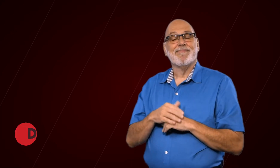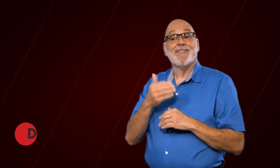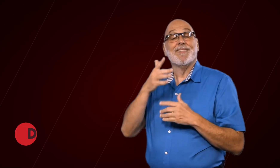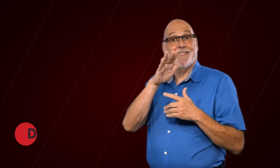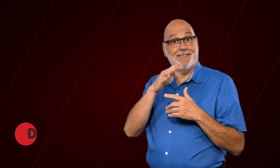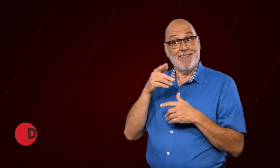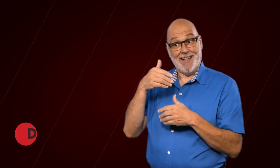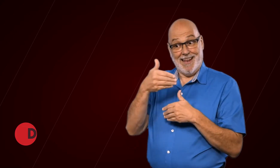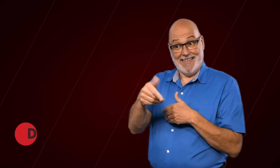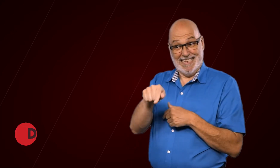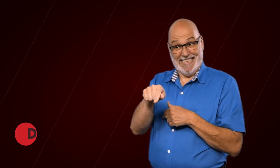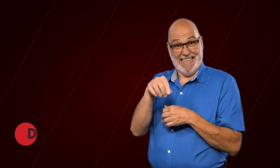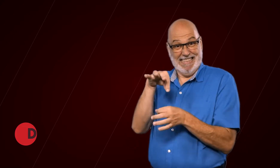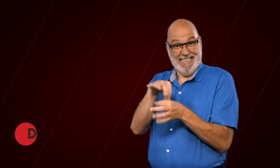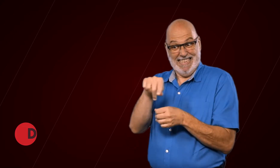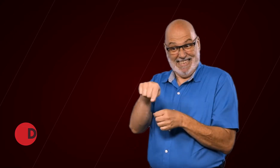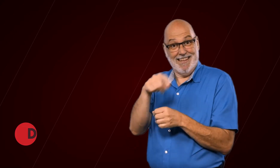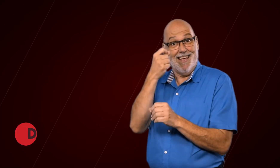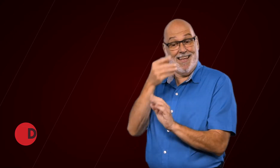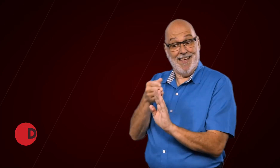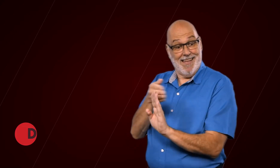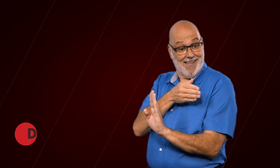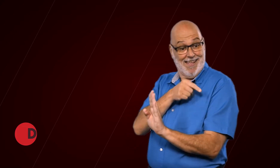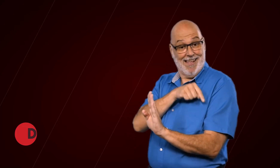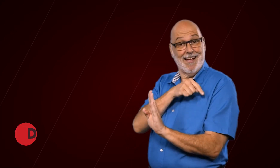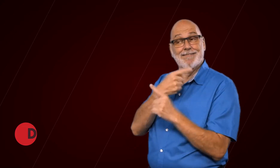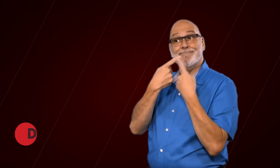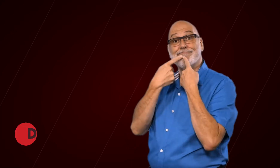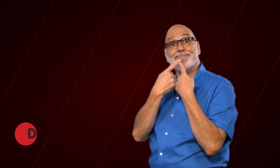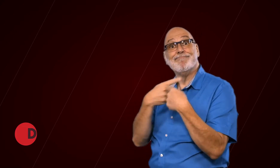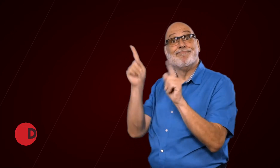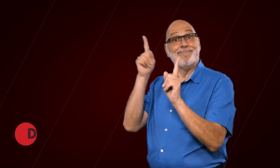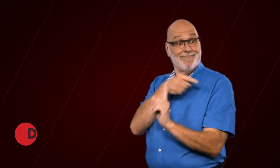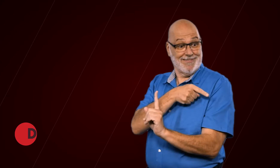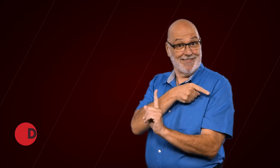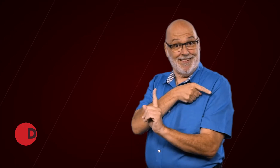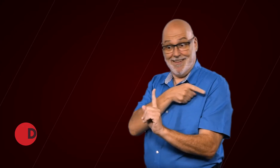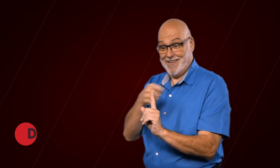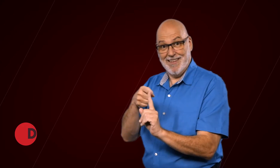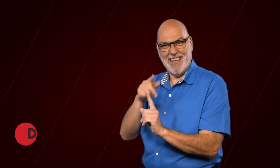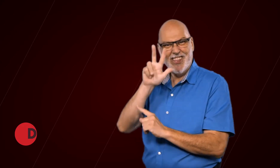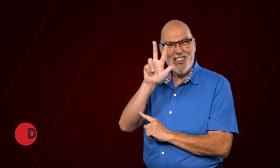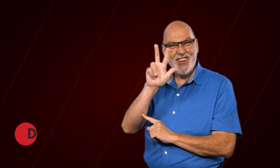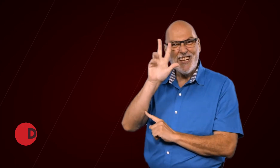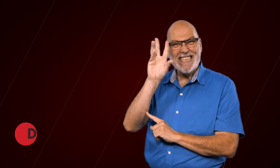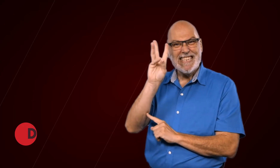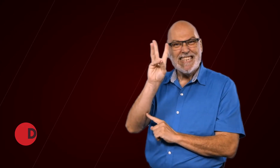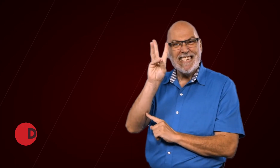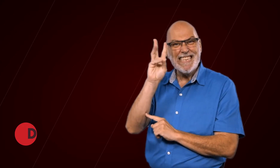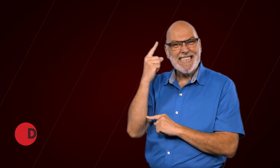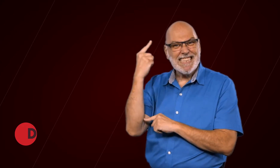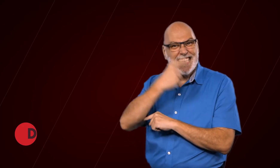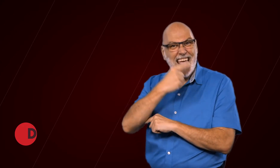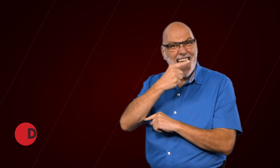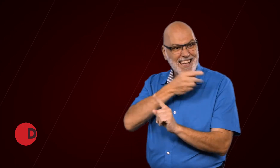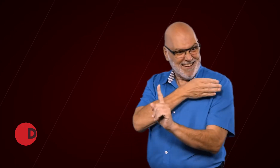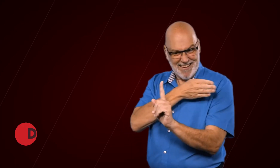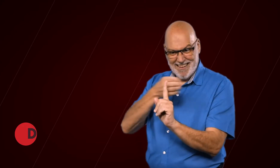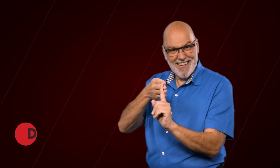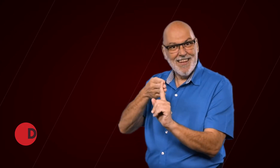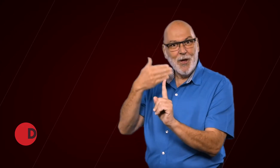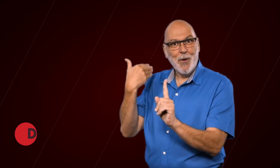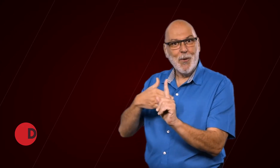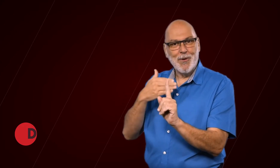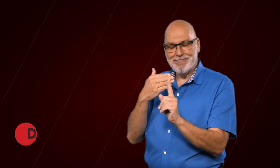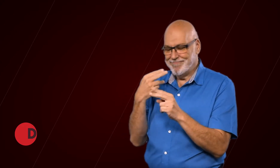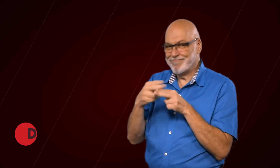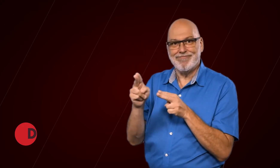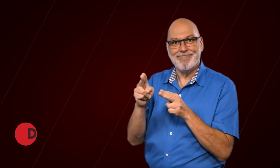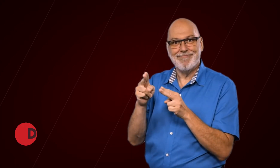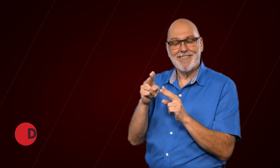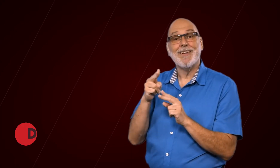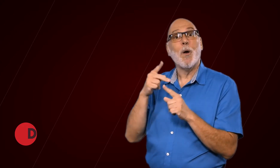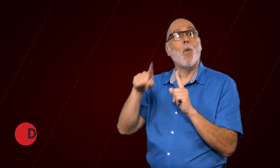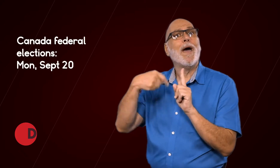The next election is being held with a minimum length of campaign of 36 days.